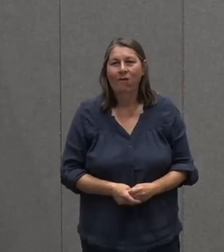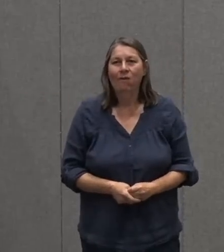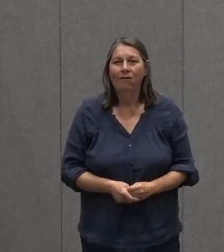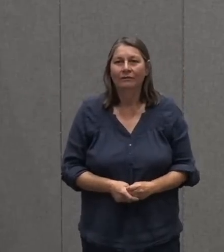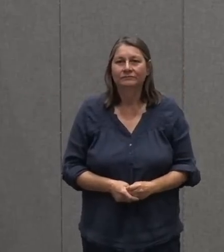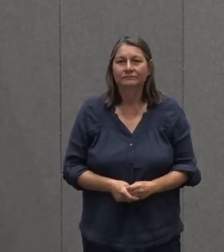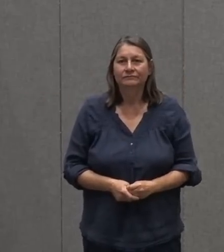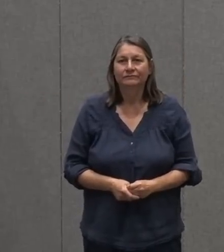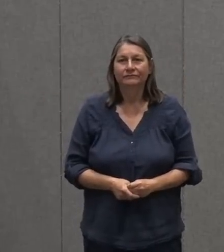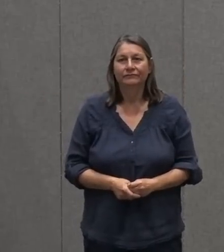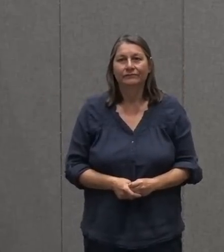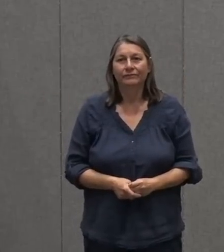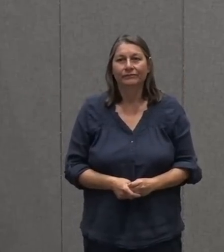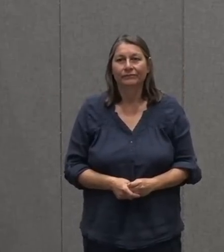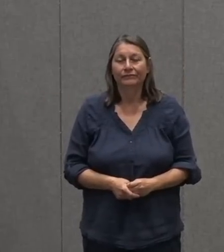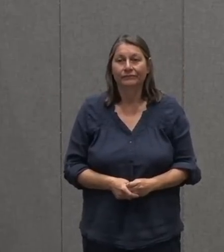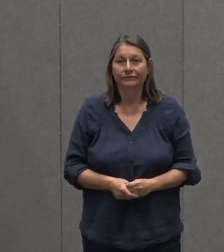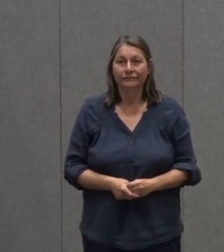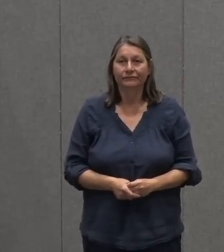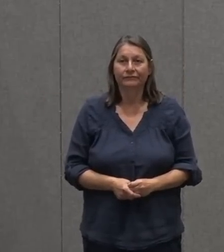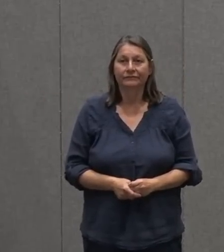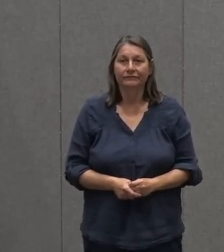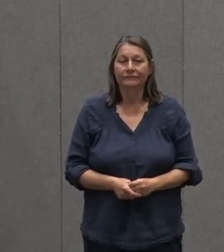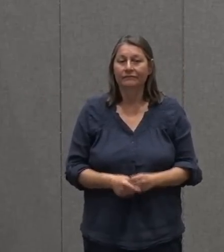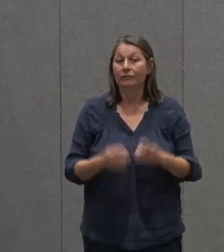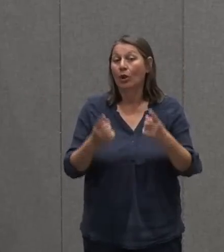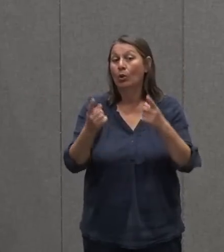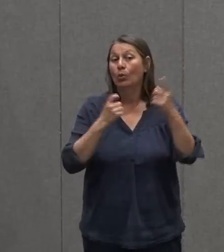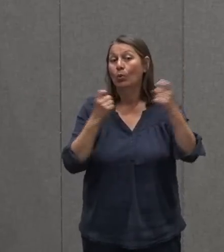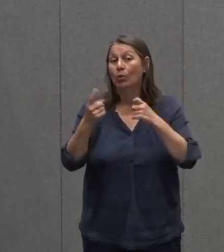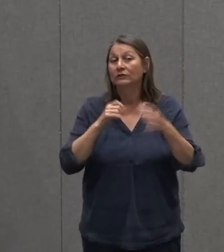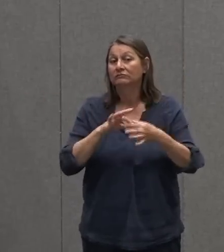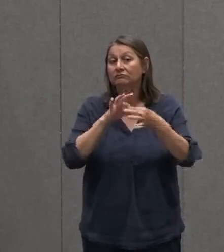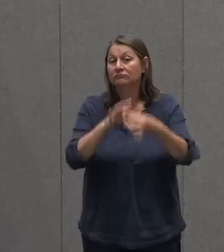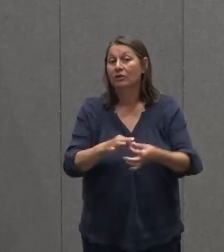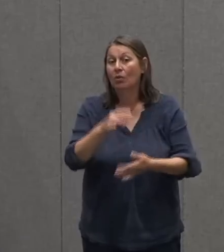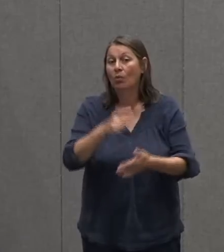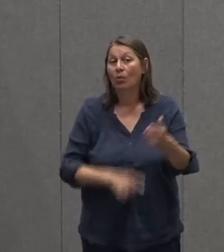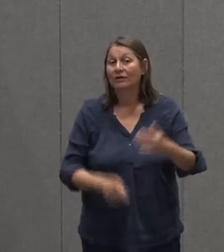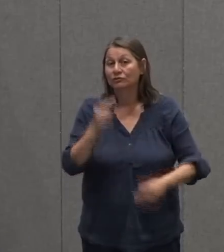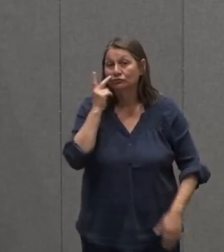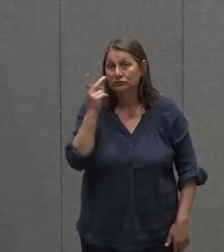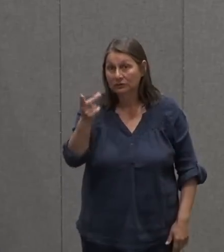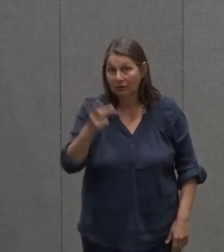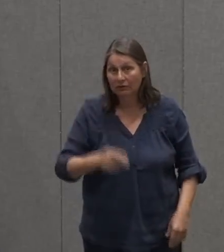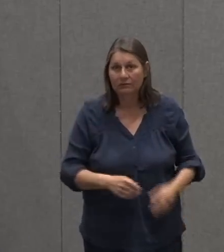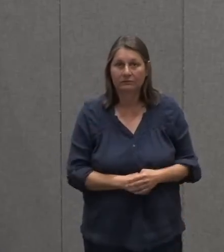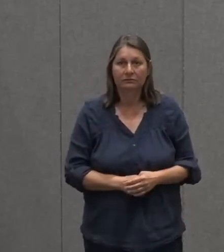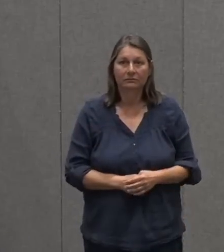So, do you have some questions about what you just saw? What kind of a question do you have?